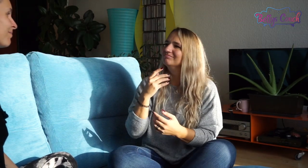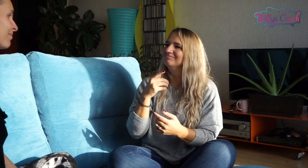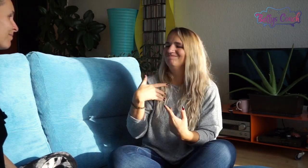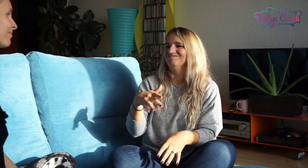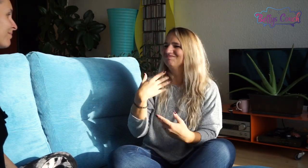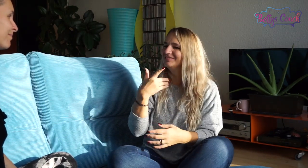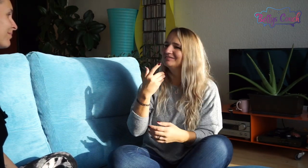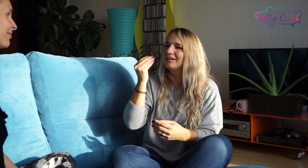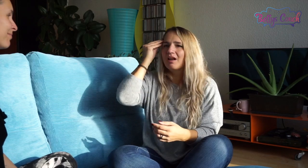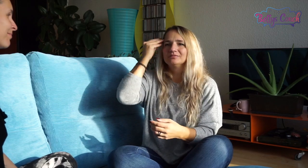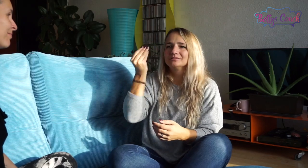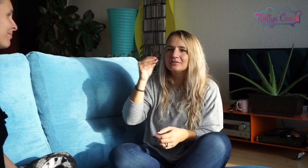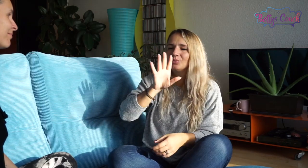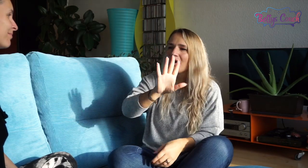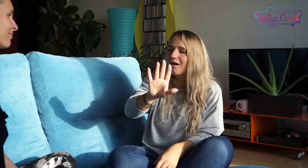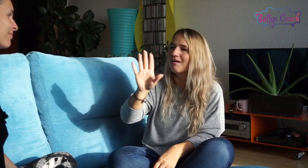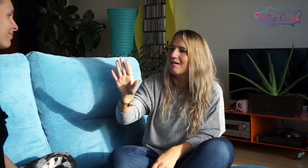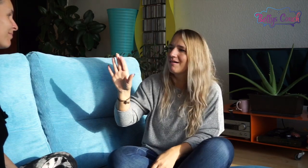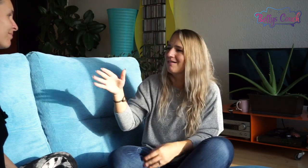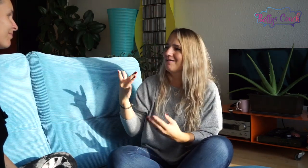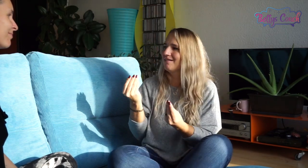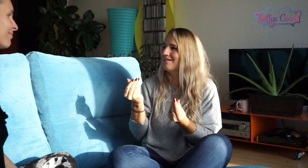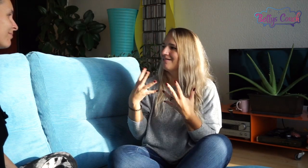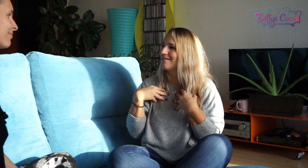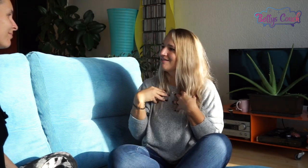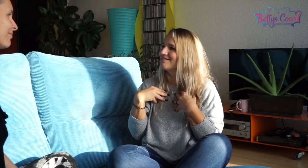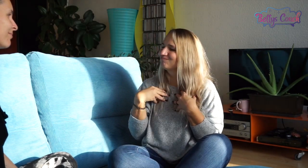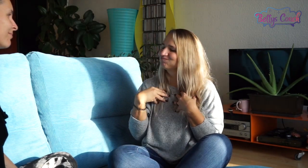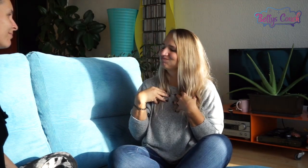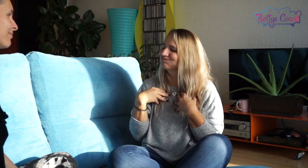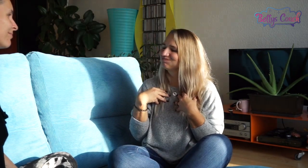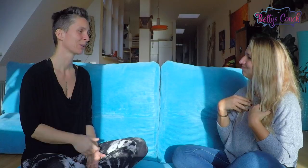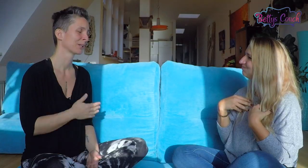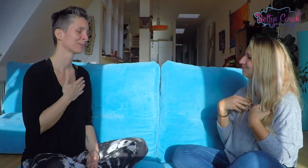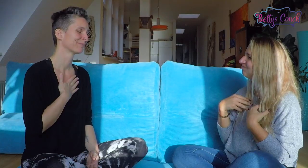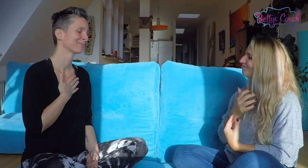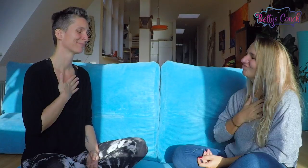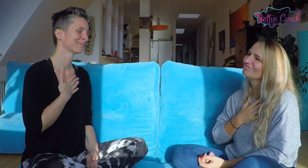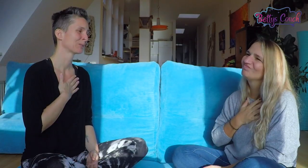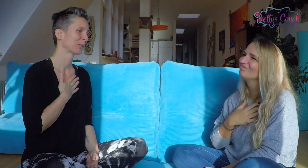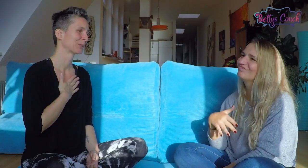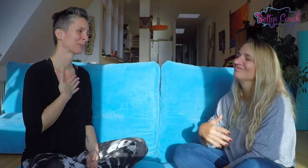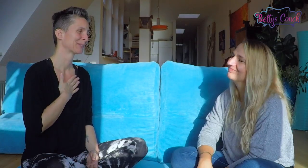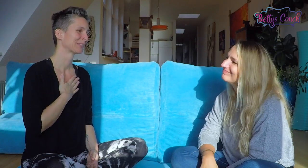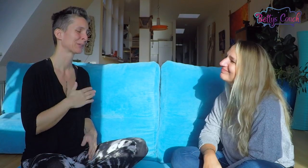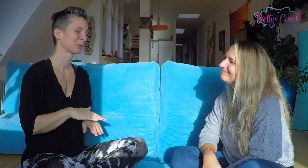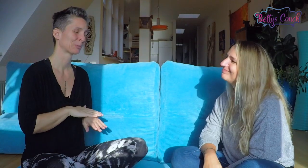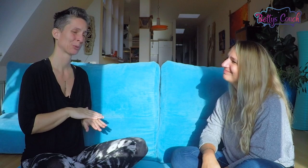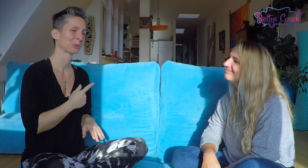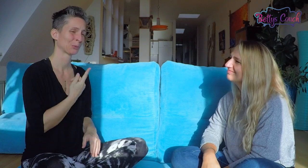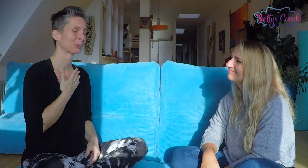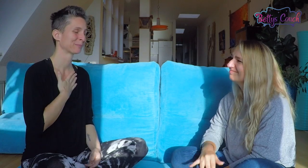I was able to learn everywhere. Toma: Phew ... Betty: Yes ... very emotional ...